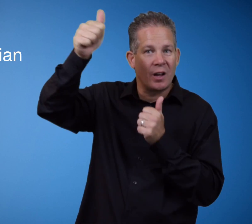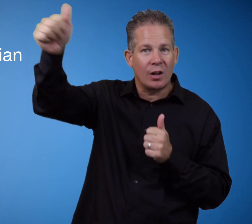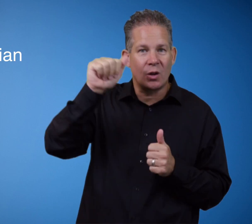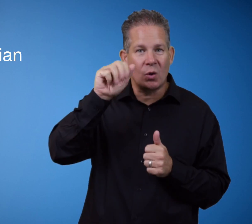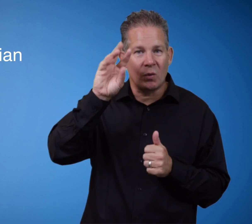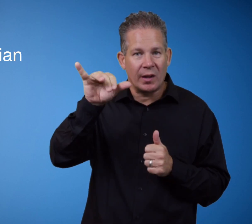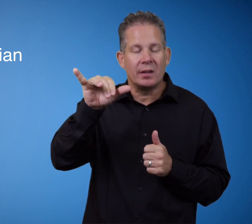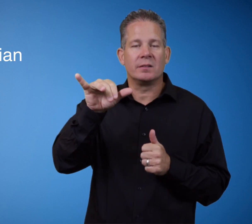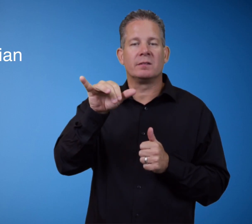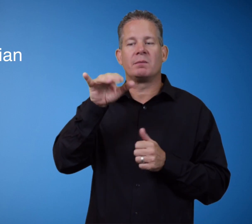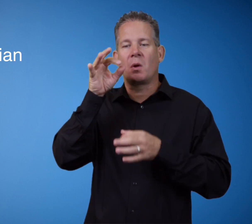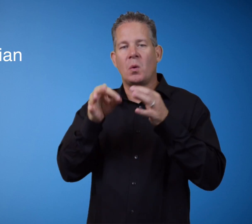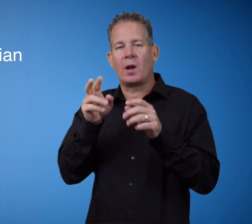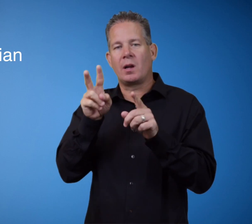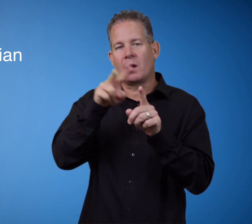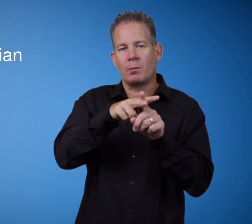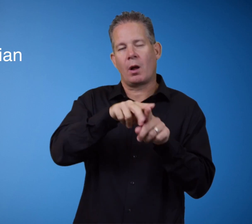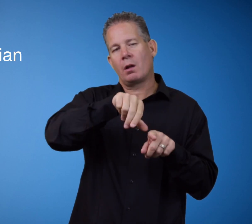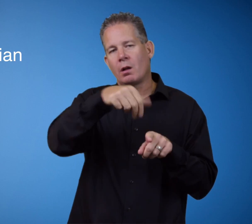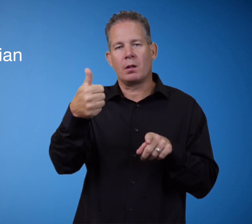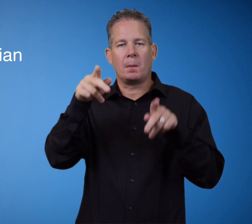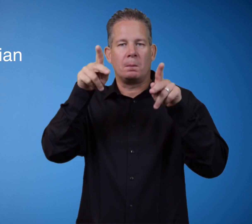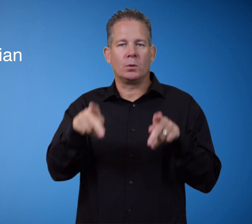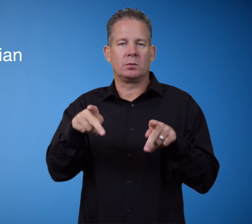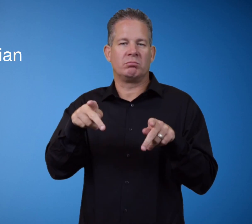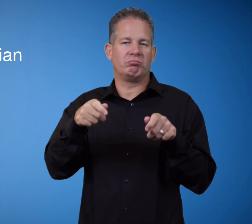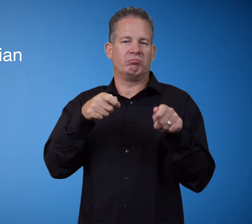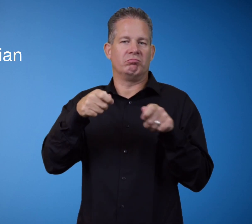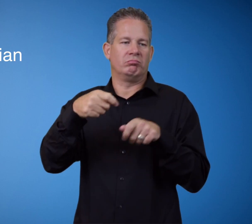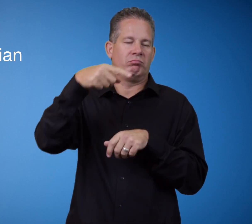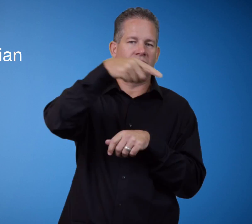or the parents live far away, the court can assign someone else to manage